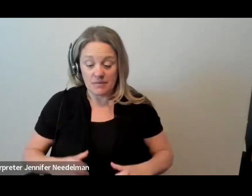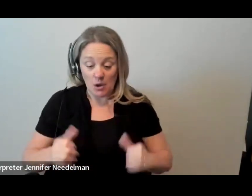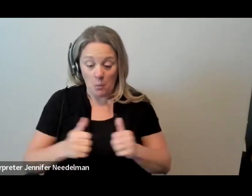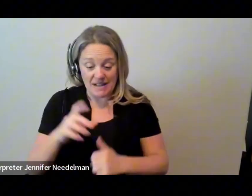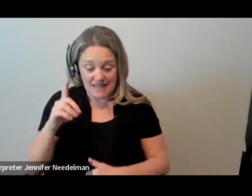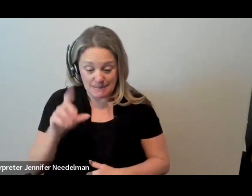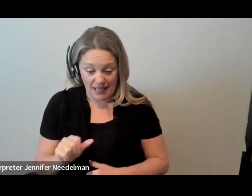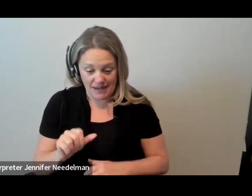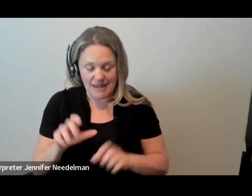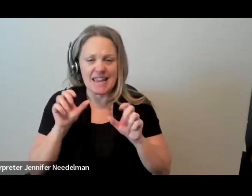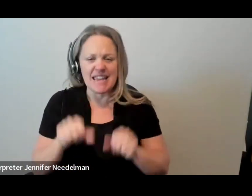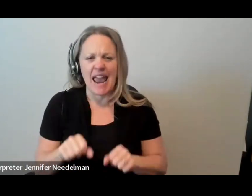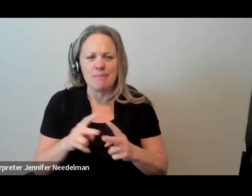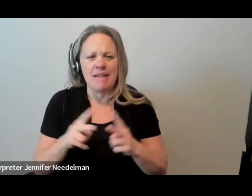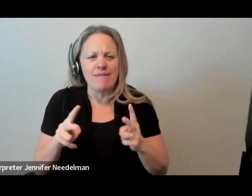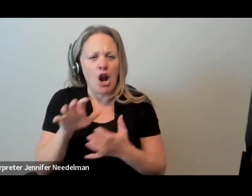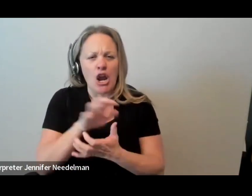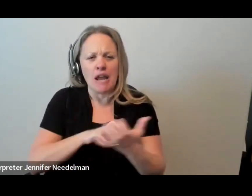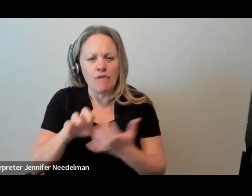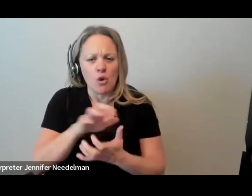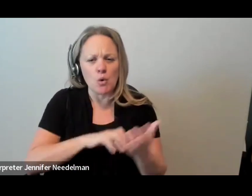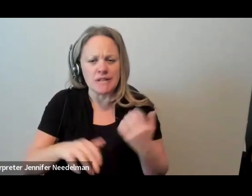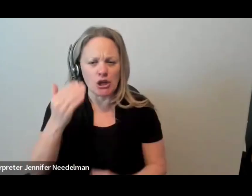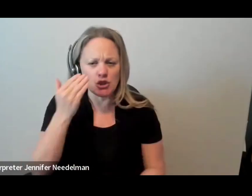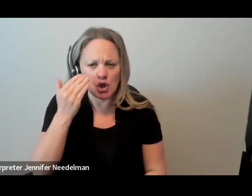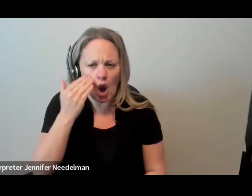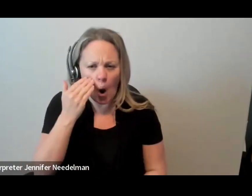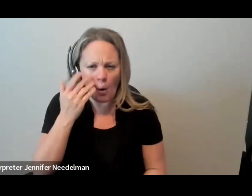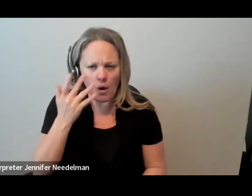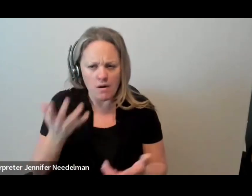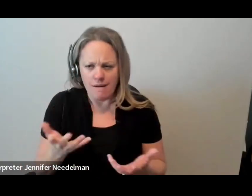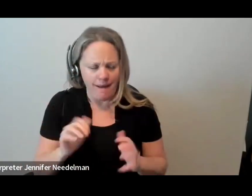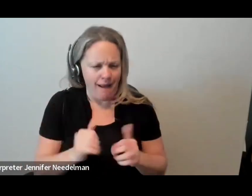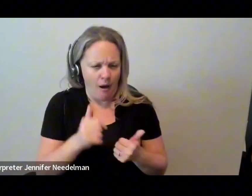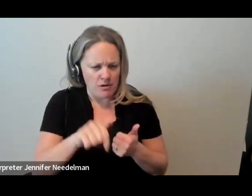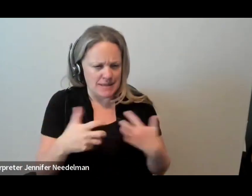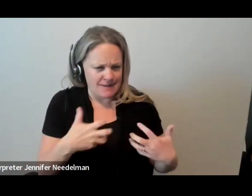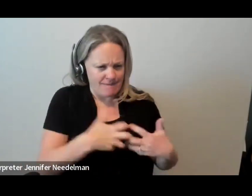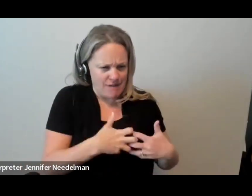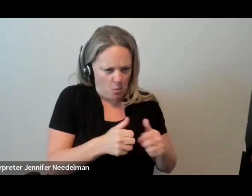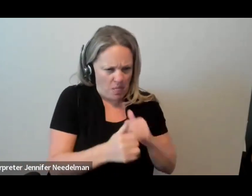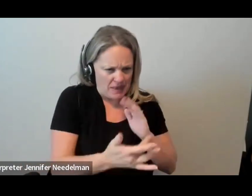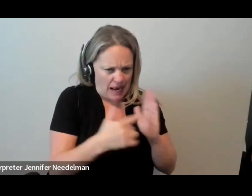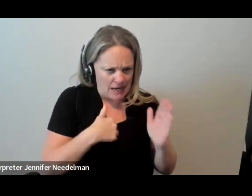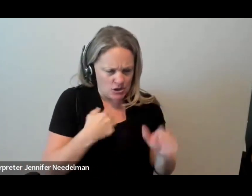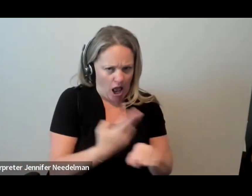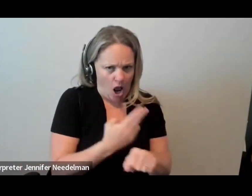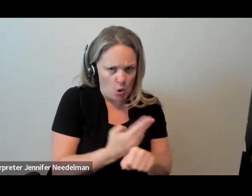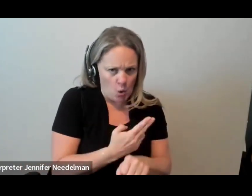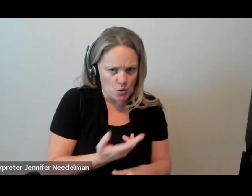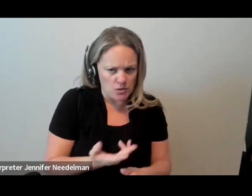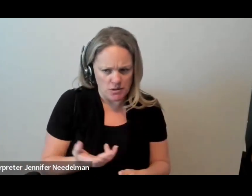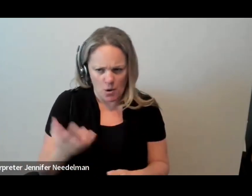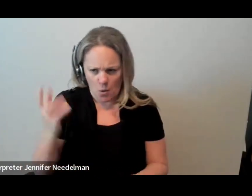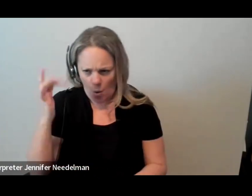it can be really confusing to know what's what, how does this fit in with the technology that I use? Why would I use this